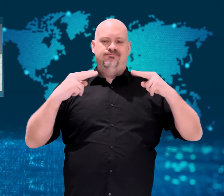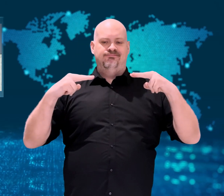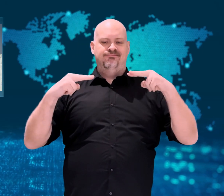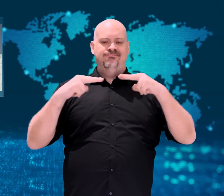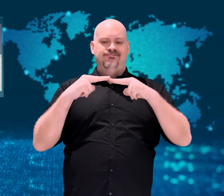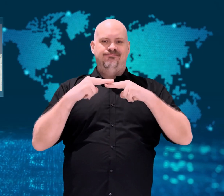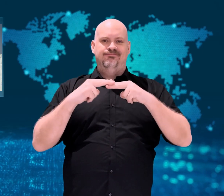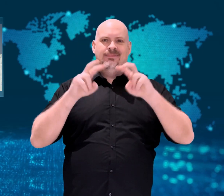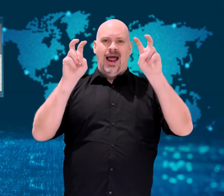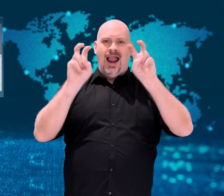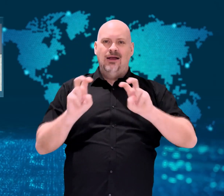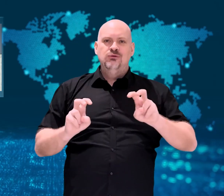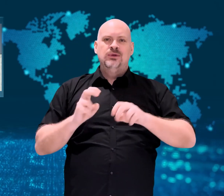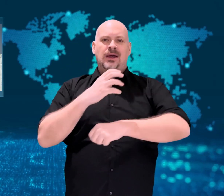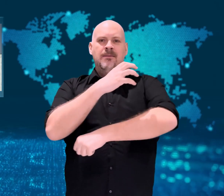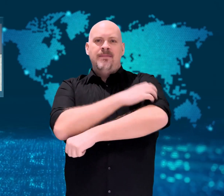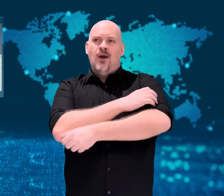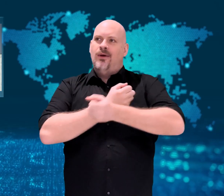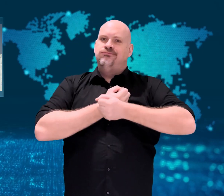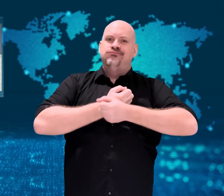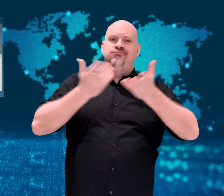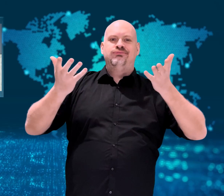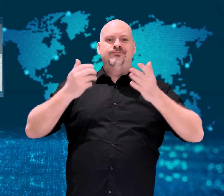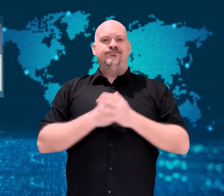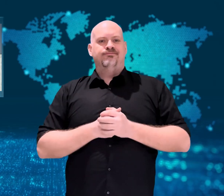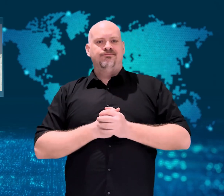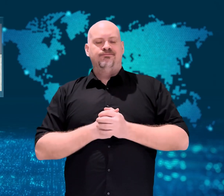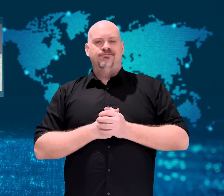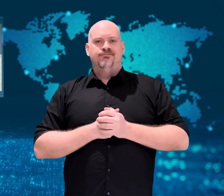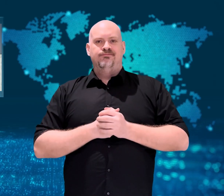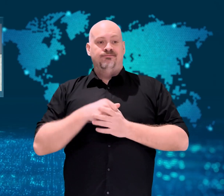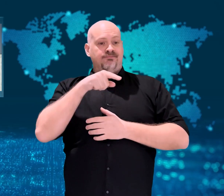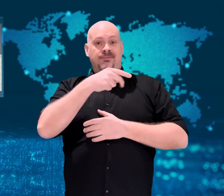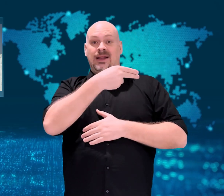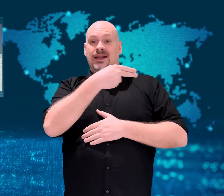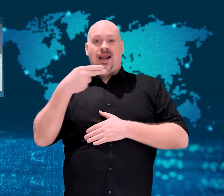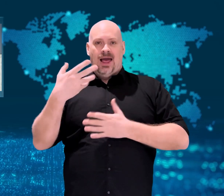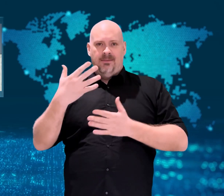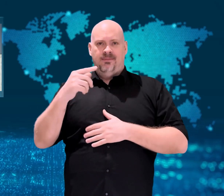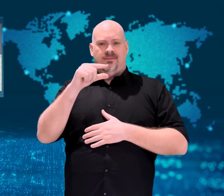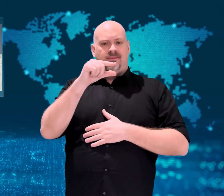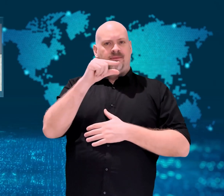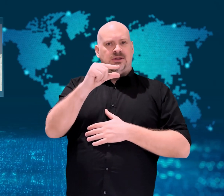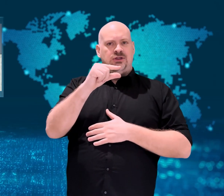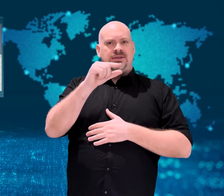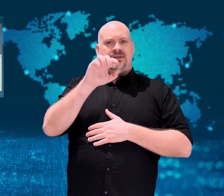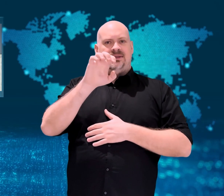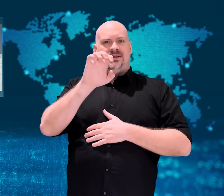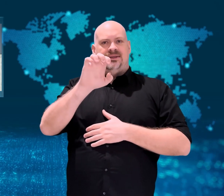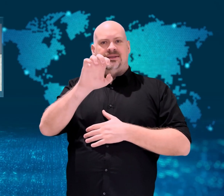The Grand Ethiopian Renaissance Dam (GERD) is a